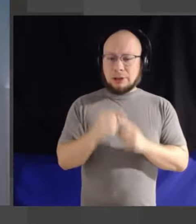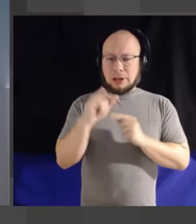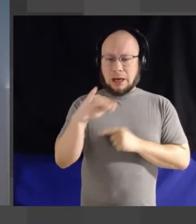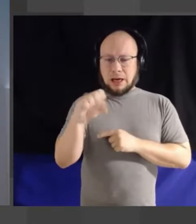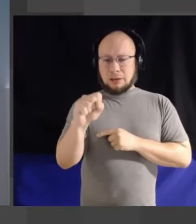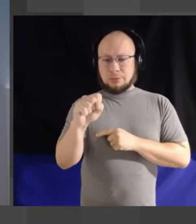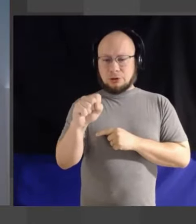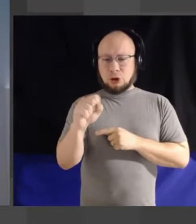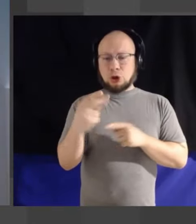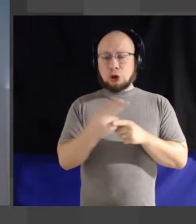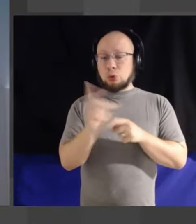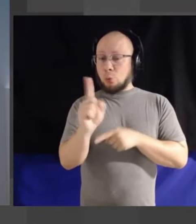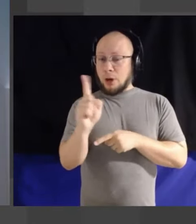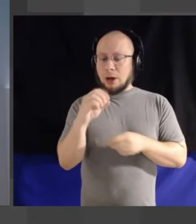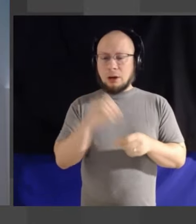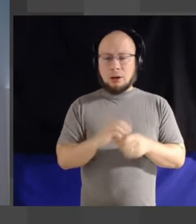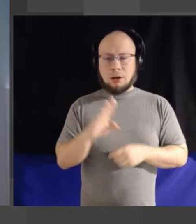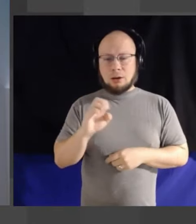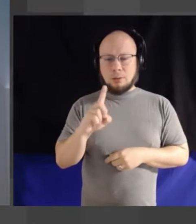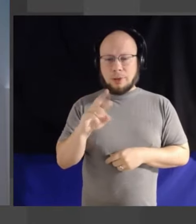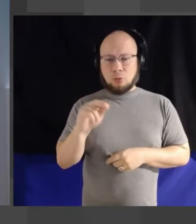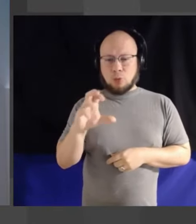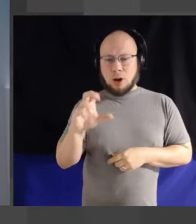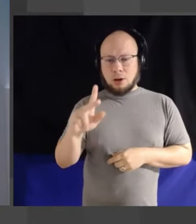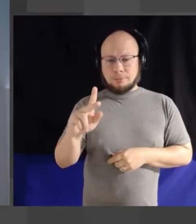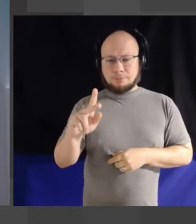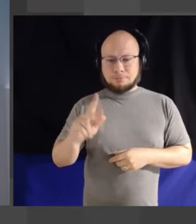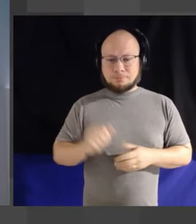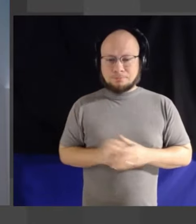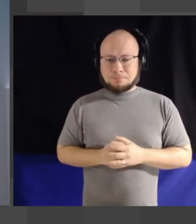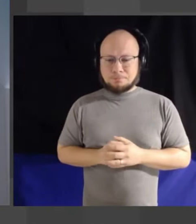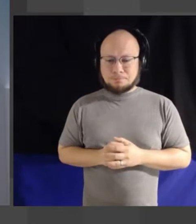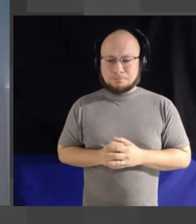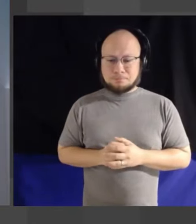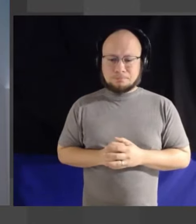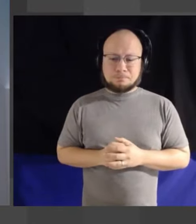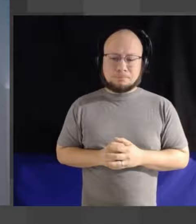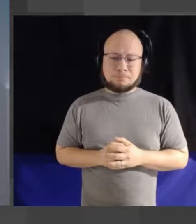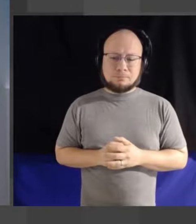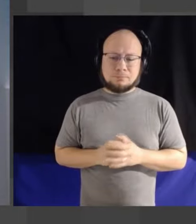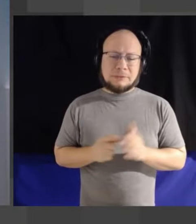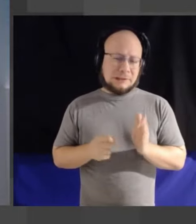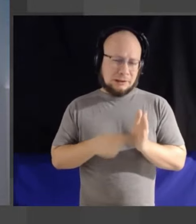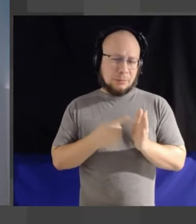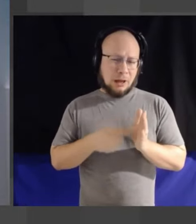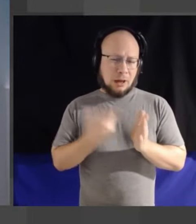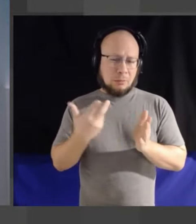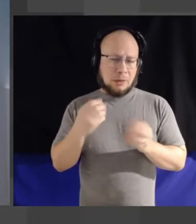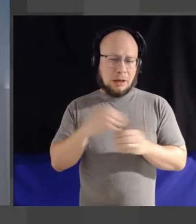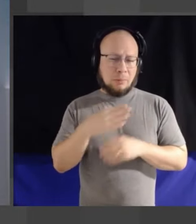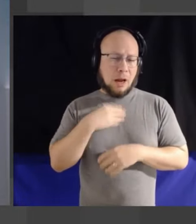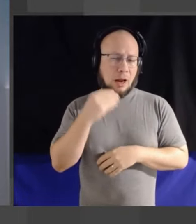CHARACTER CREATOR ITEMS THAT CAN ALSO BE USED IN BEDROCK.